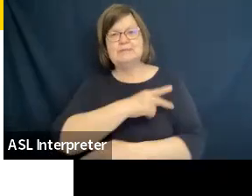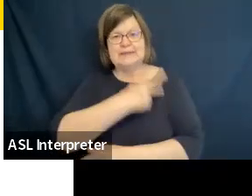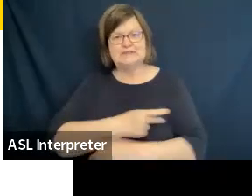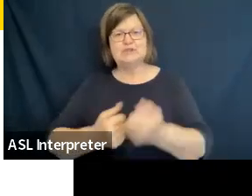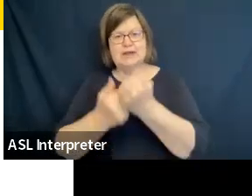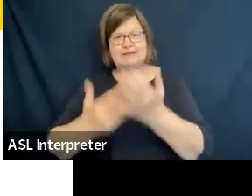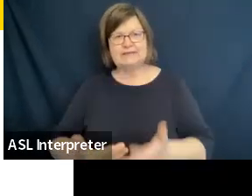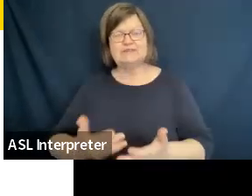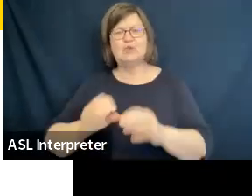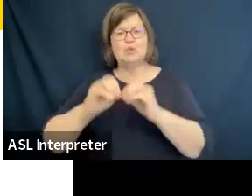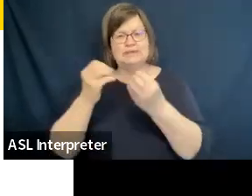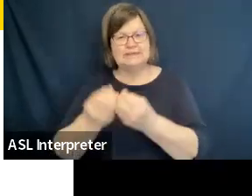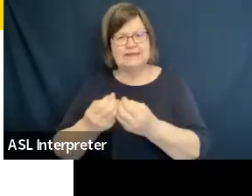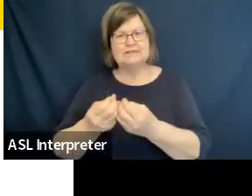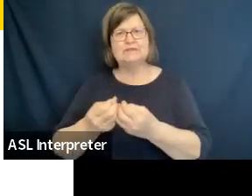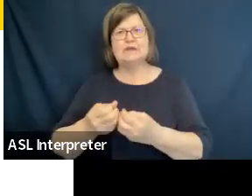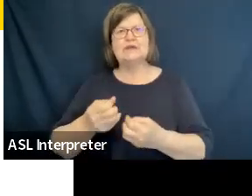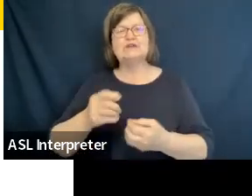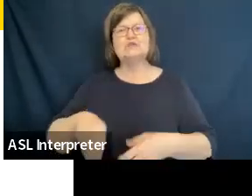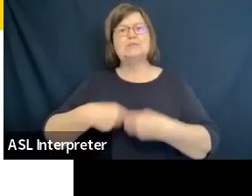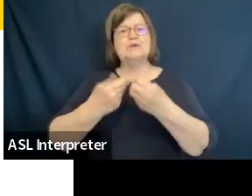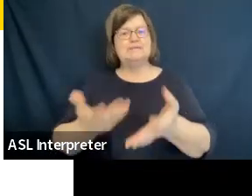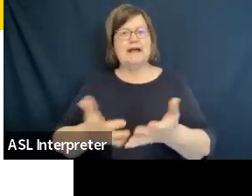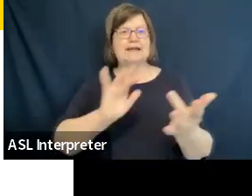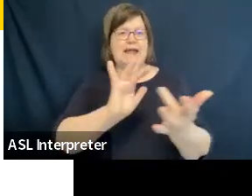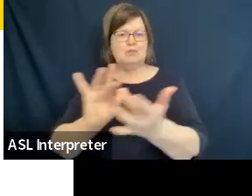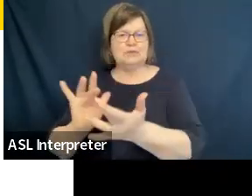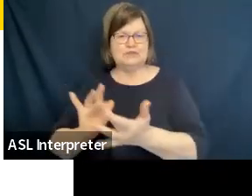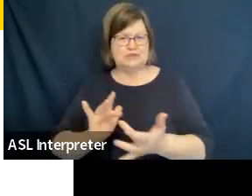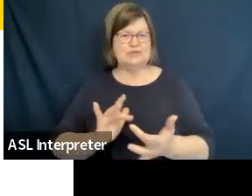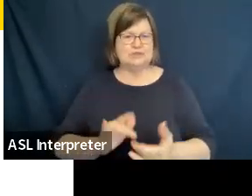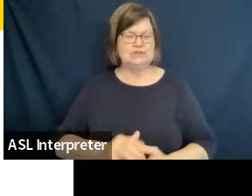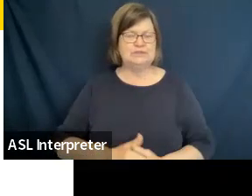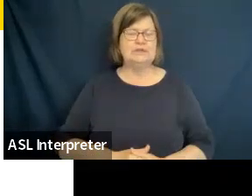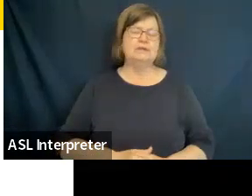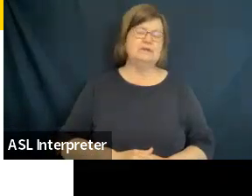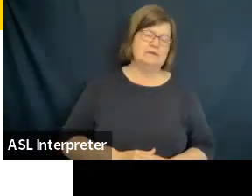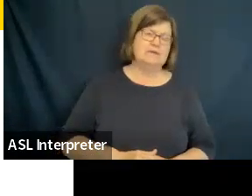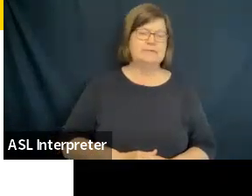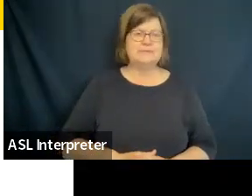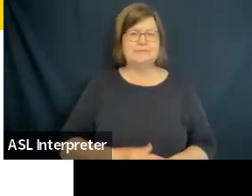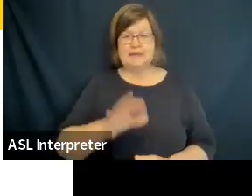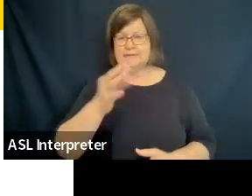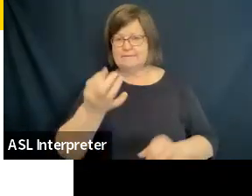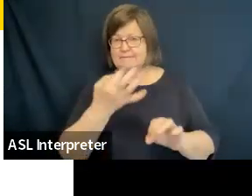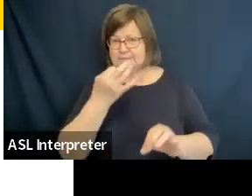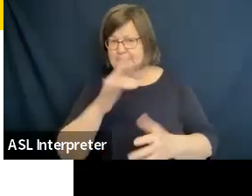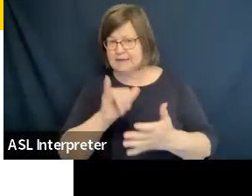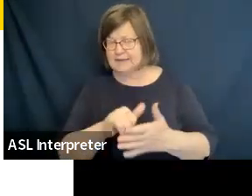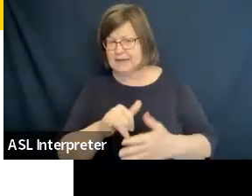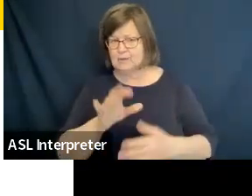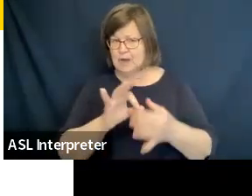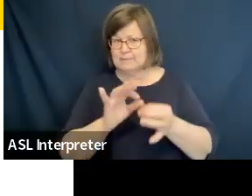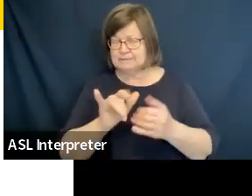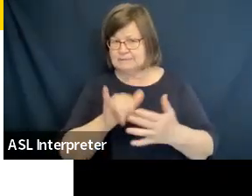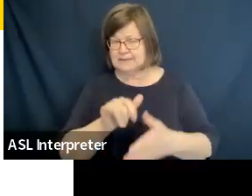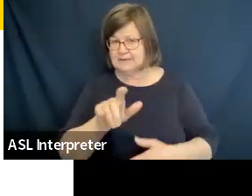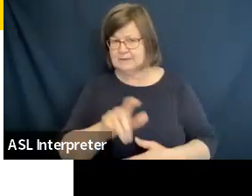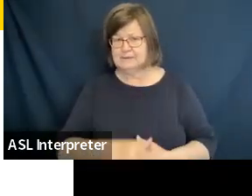organizations to which to provide outreach. Any feedback on that or comments on that?